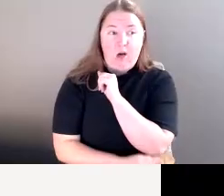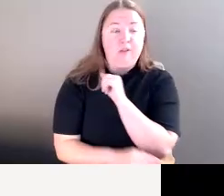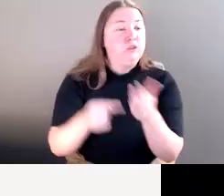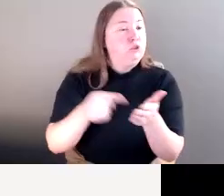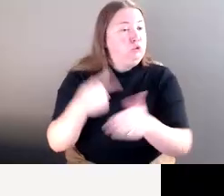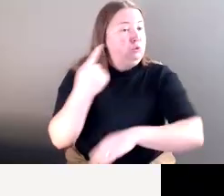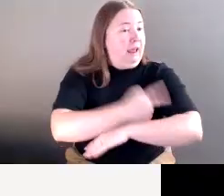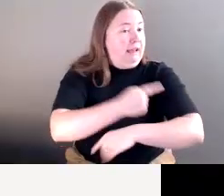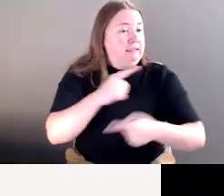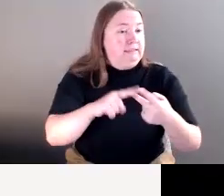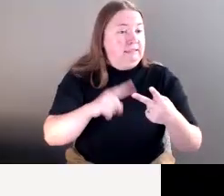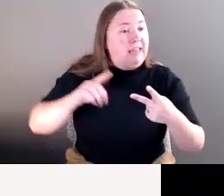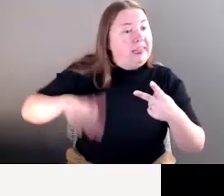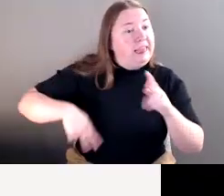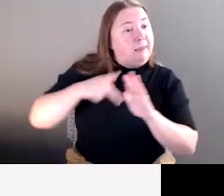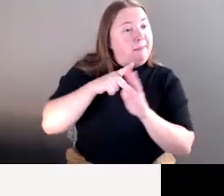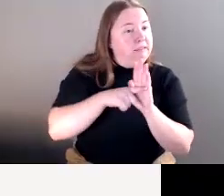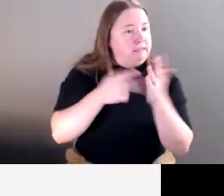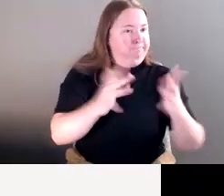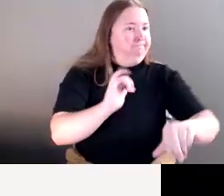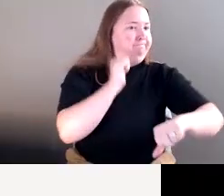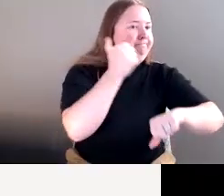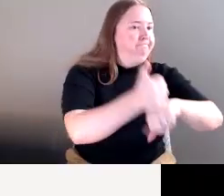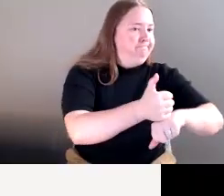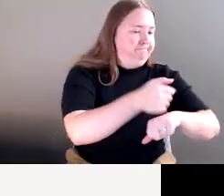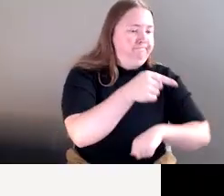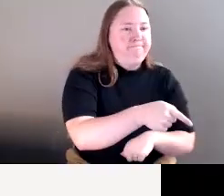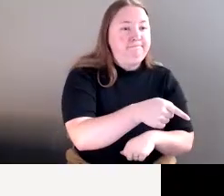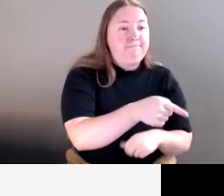policy were still in place and in your fall course, it